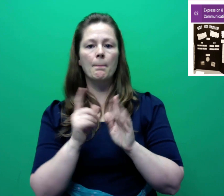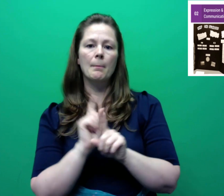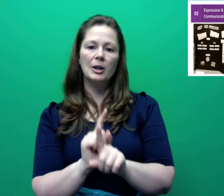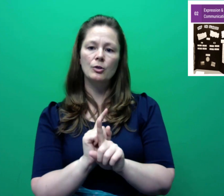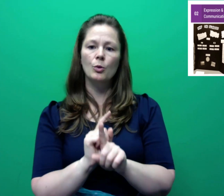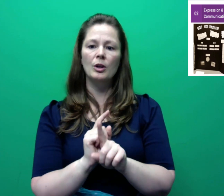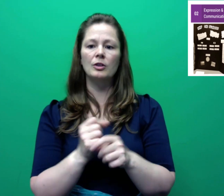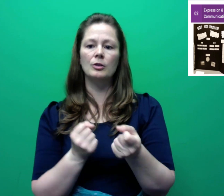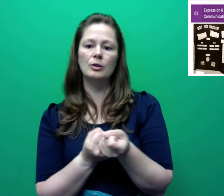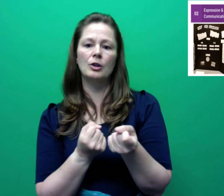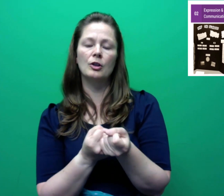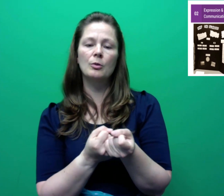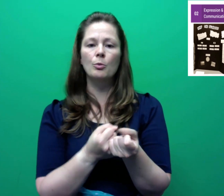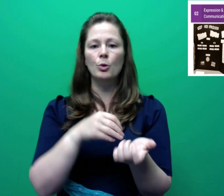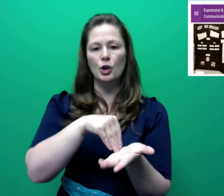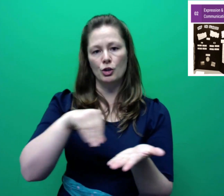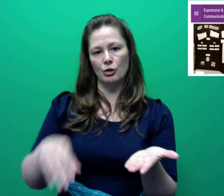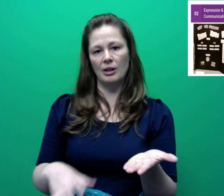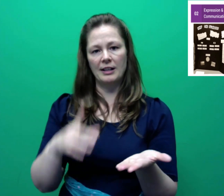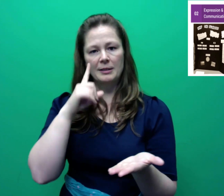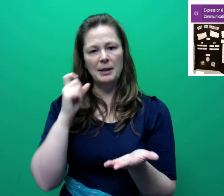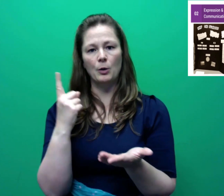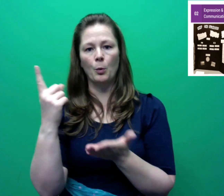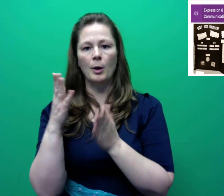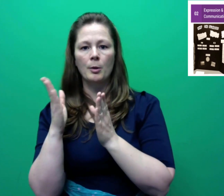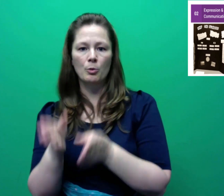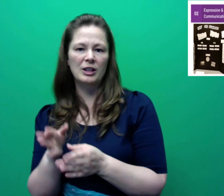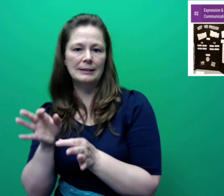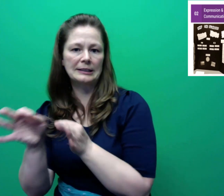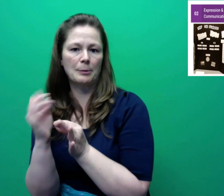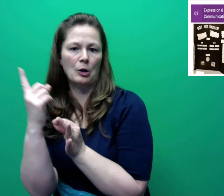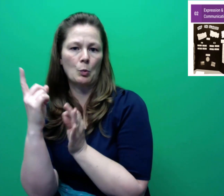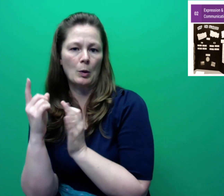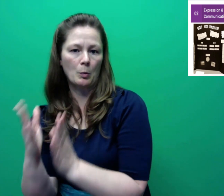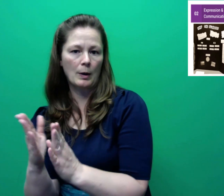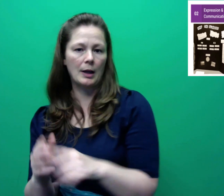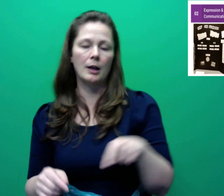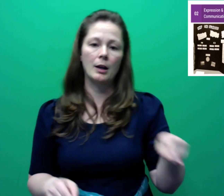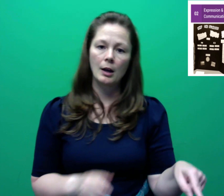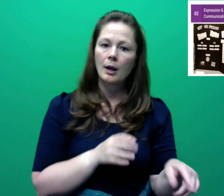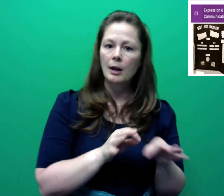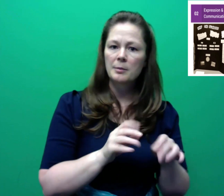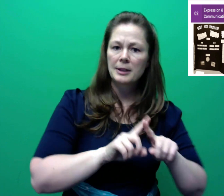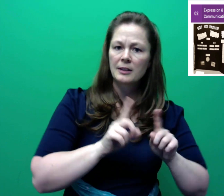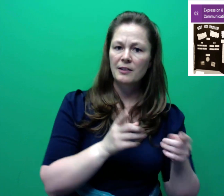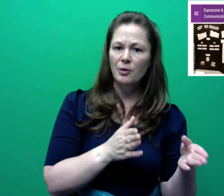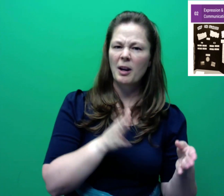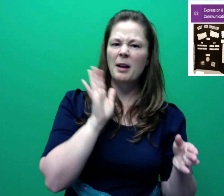who can offer support in different ways that might match the student better.